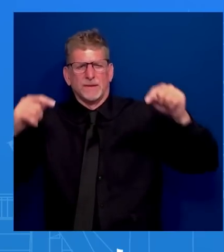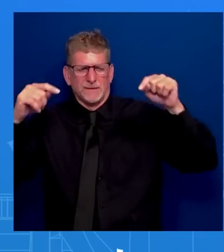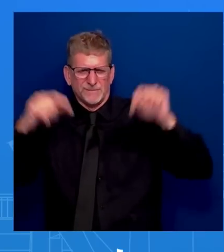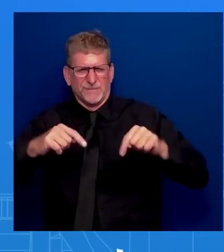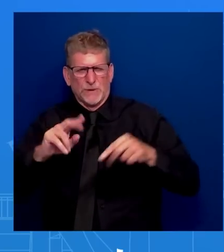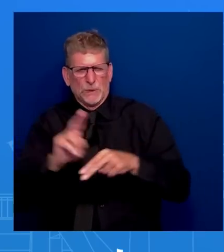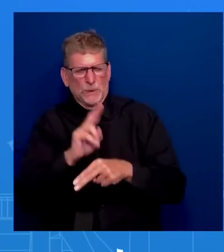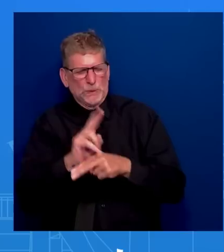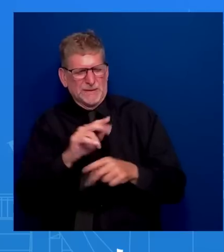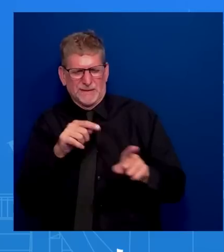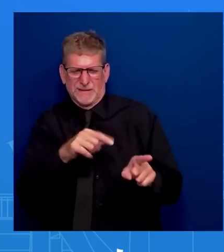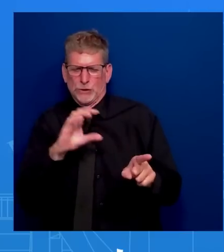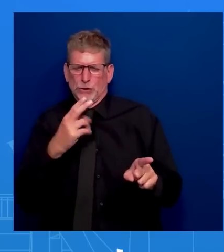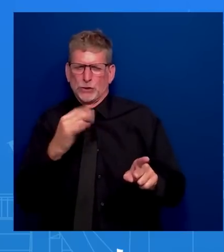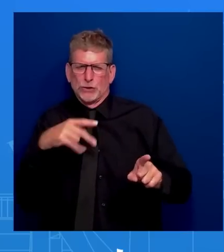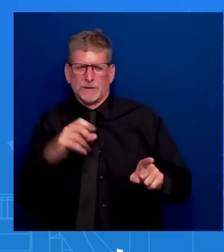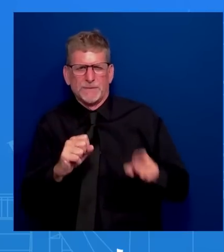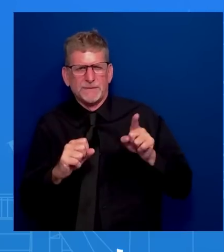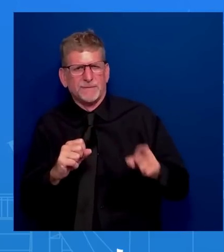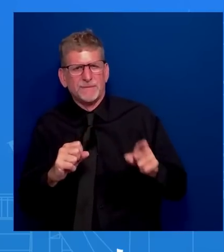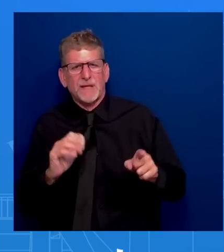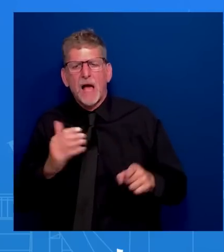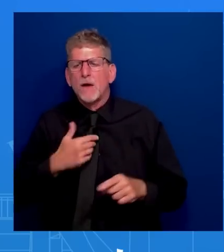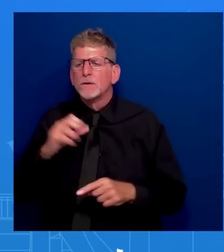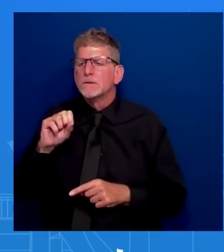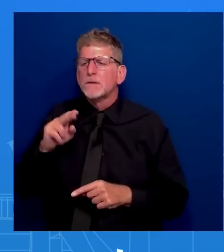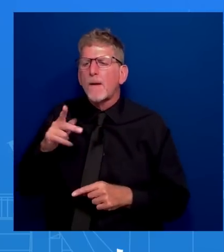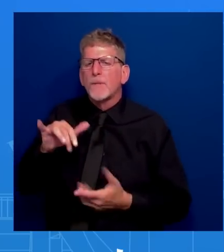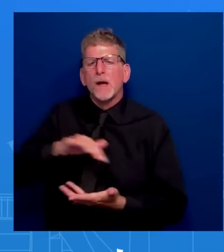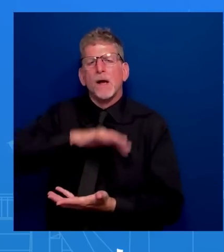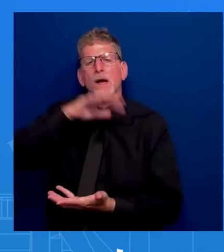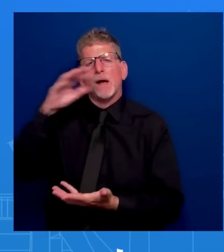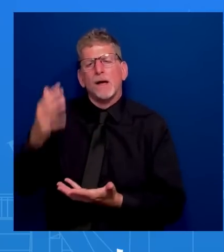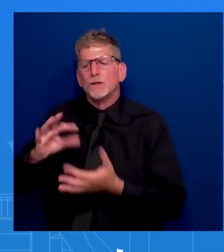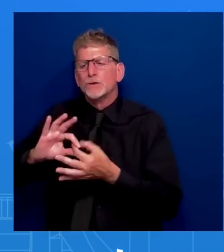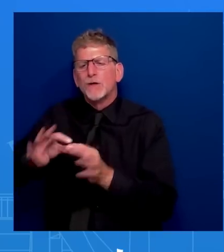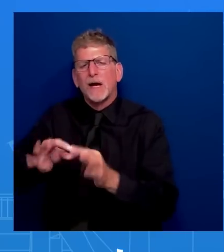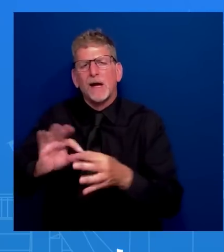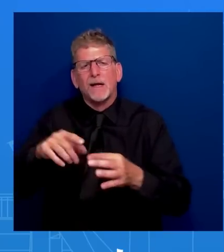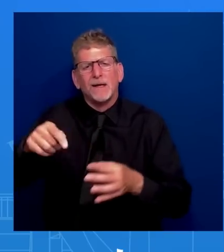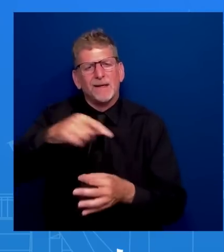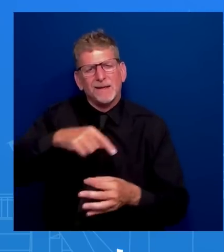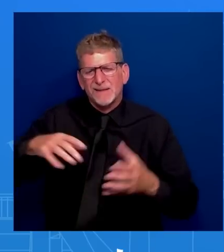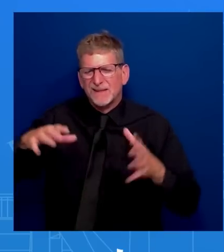is going to be also important as a -- as we look at chips. So, look, it doesn't stop us.